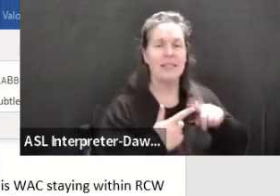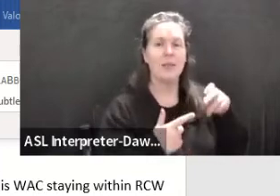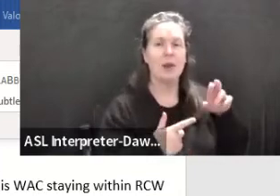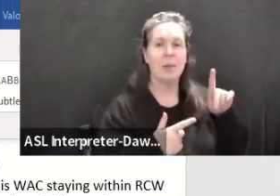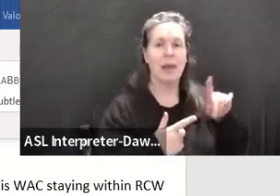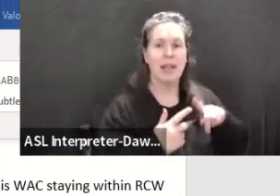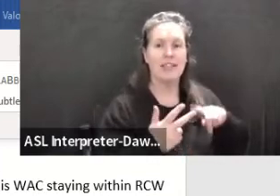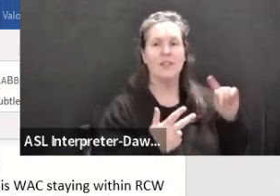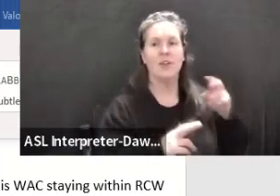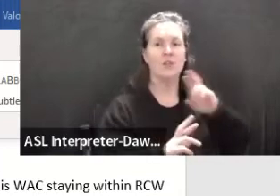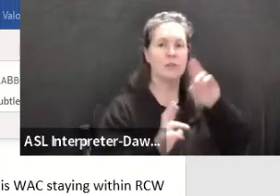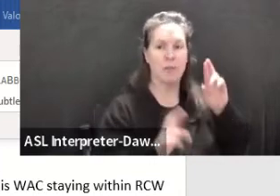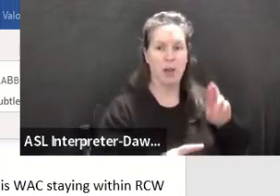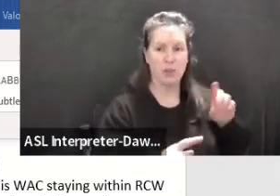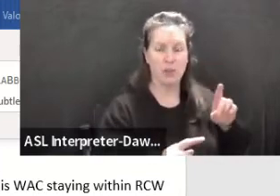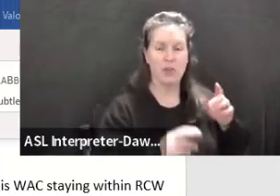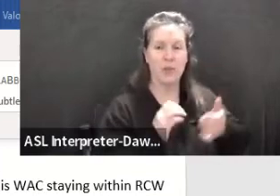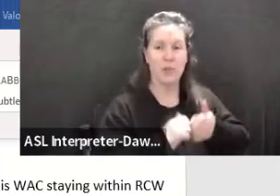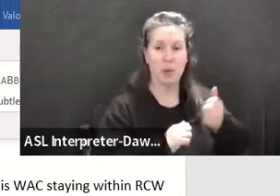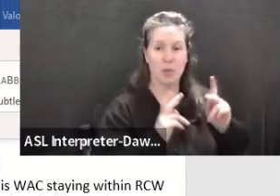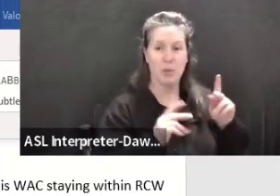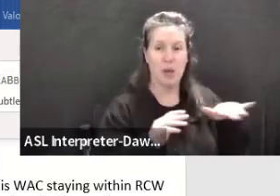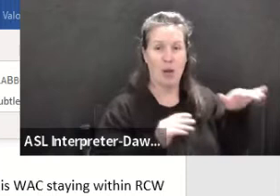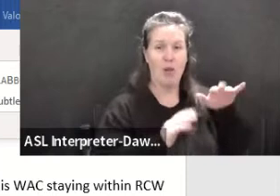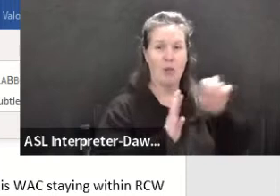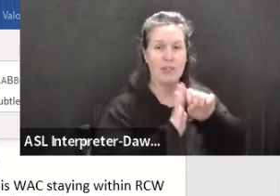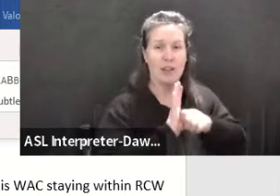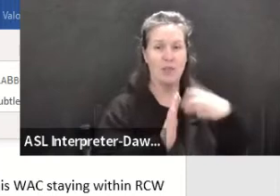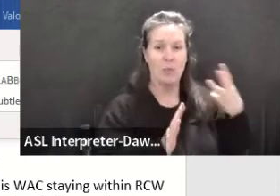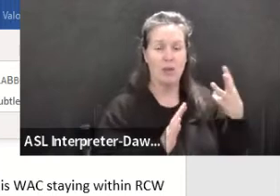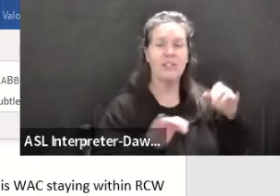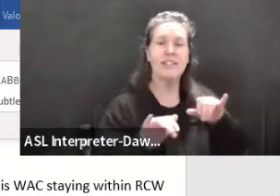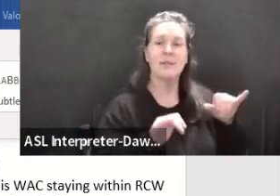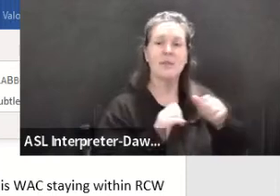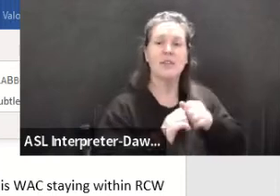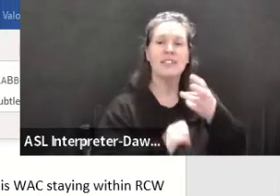the vast majority of our providers across the state of Washington, somewhere 16 to 18,000,